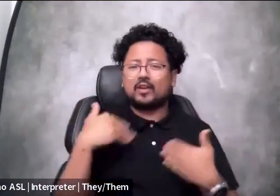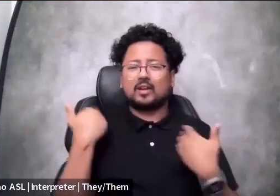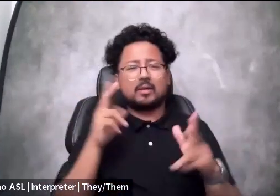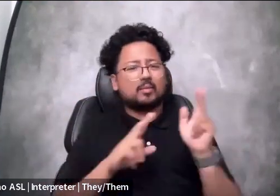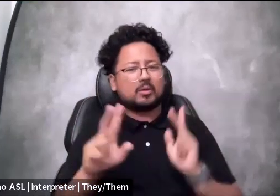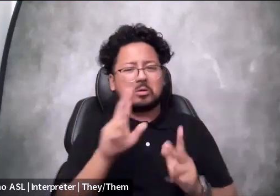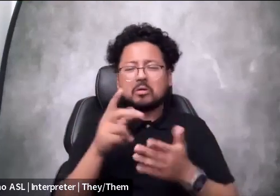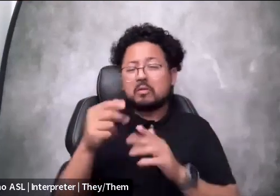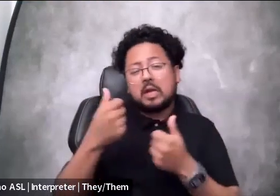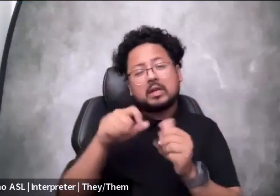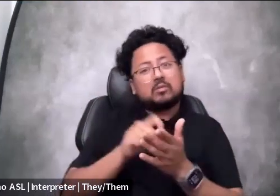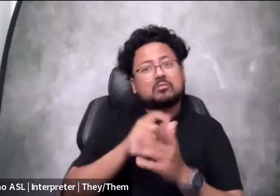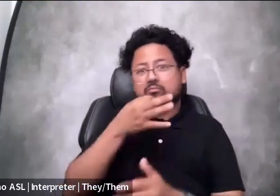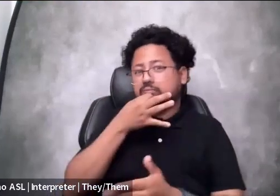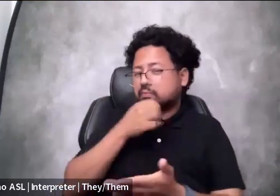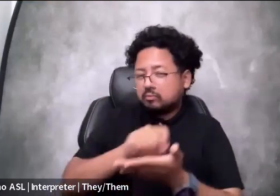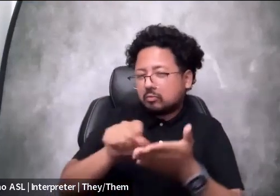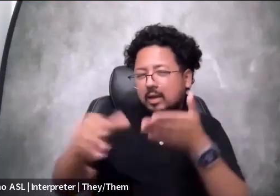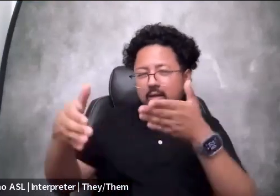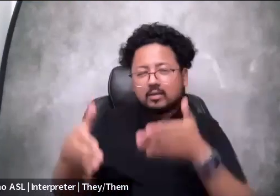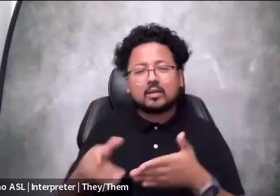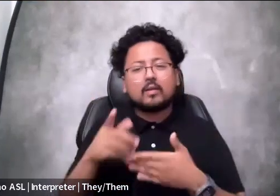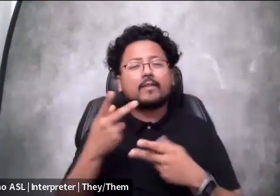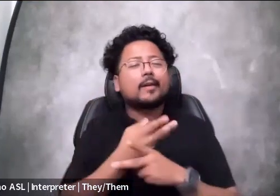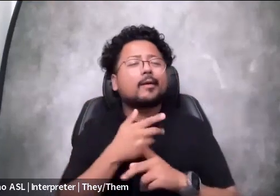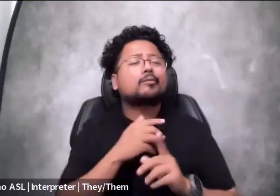many author really is get people to see how this person is,